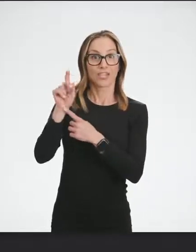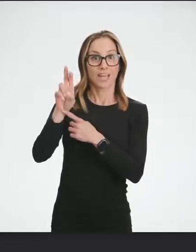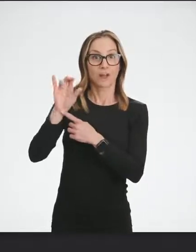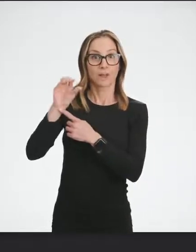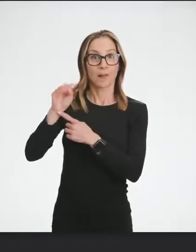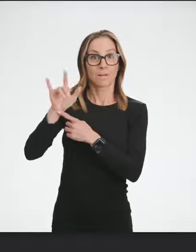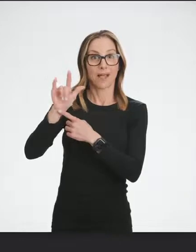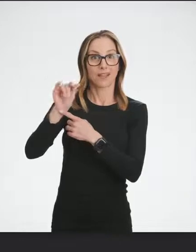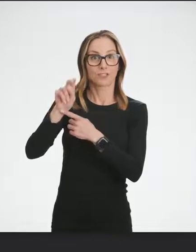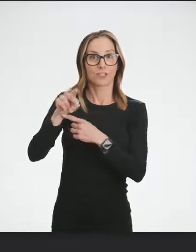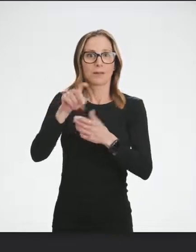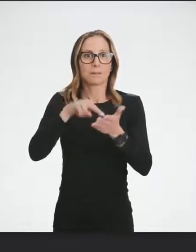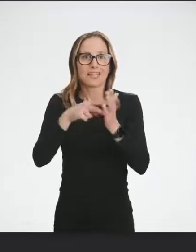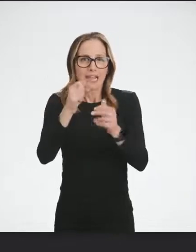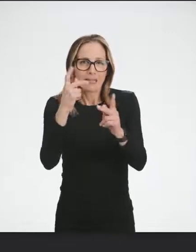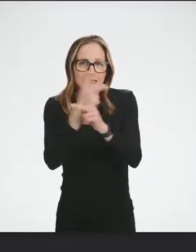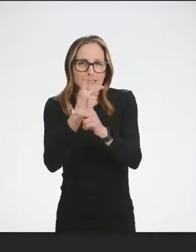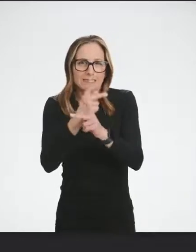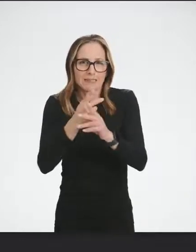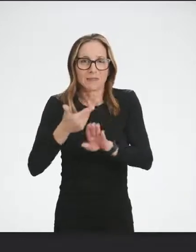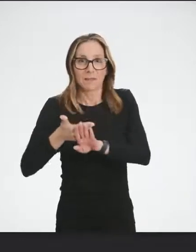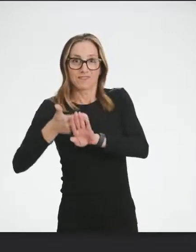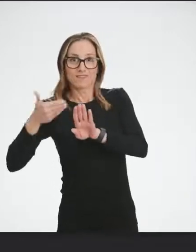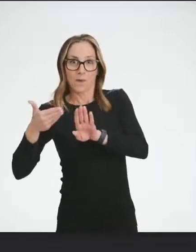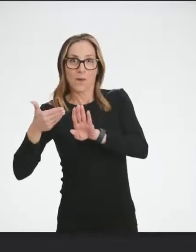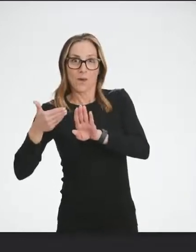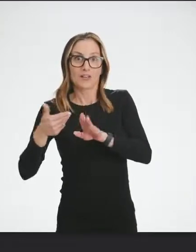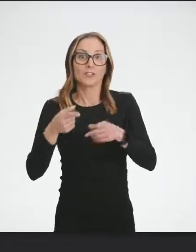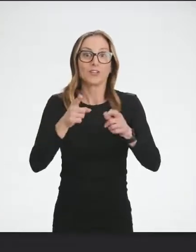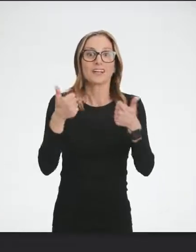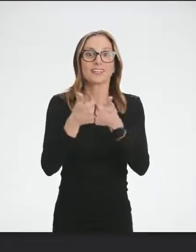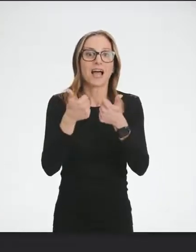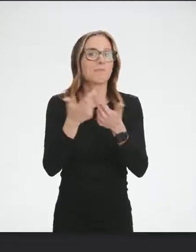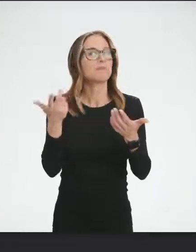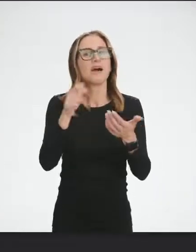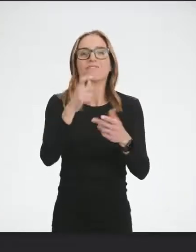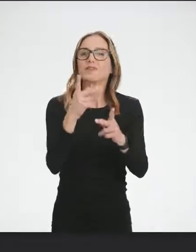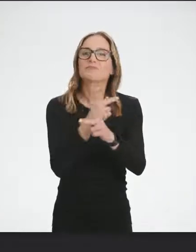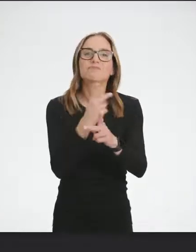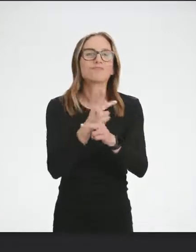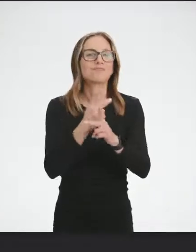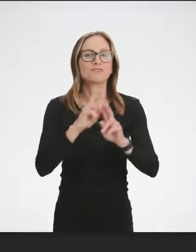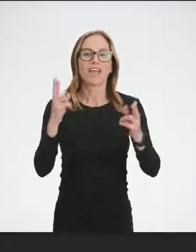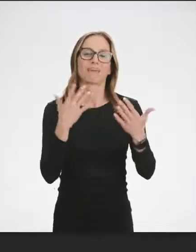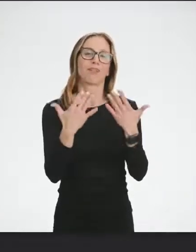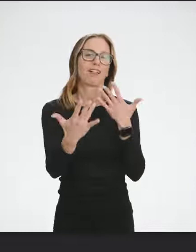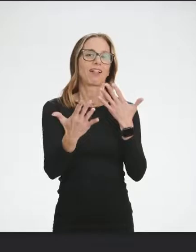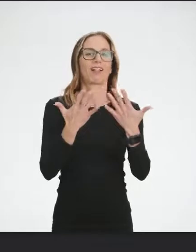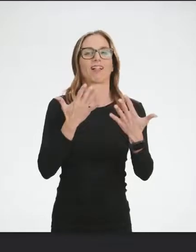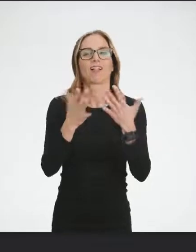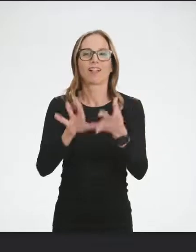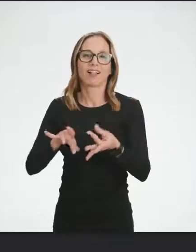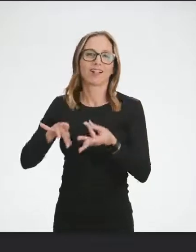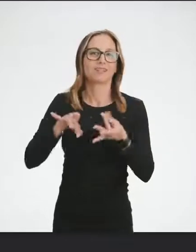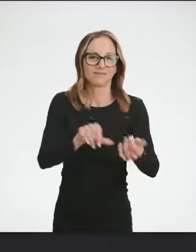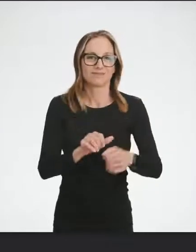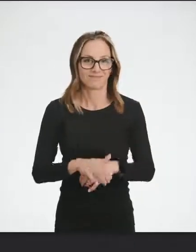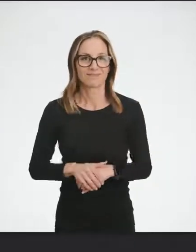build time, enabling you to eliminate in-game shader compilation to reduce load times and improve rendering performance.